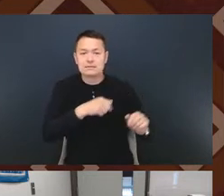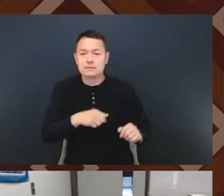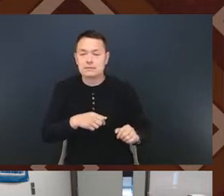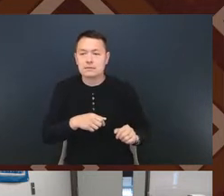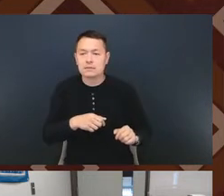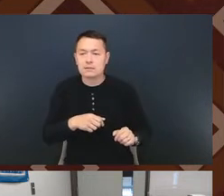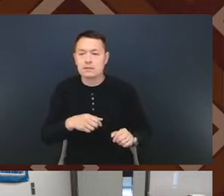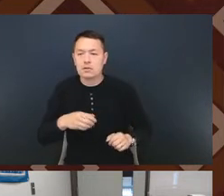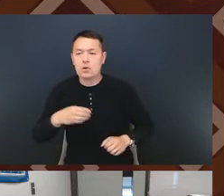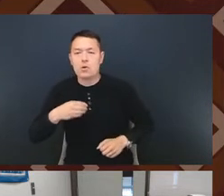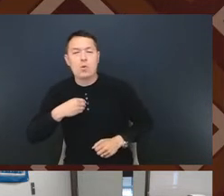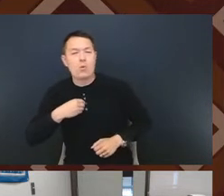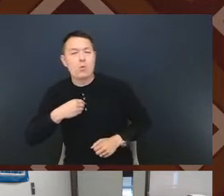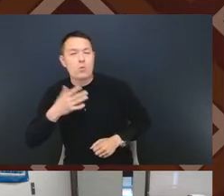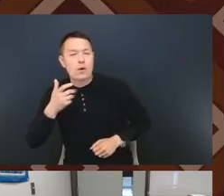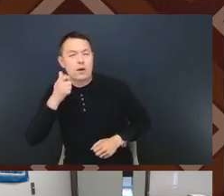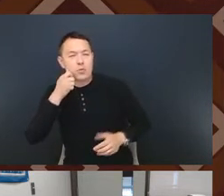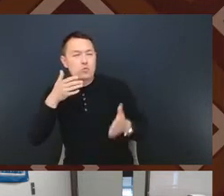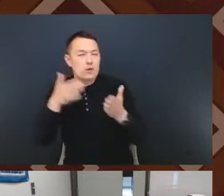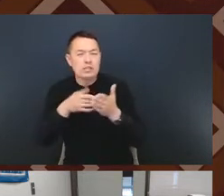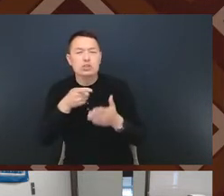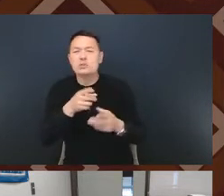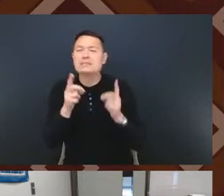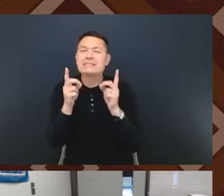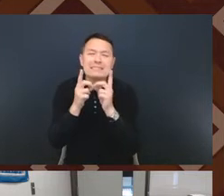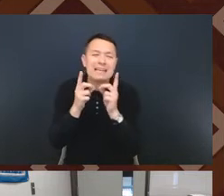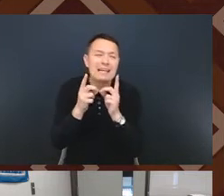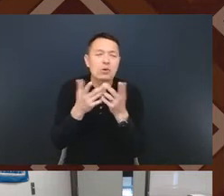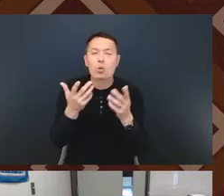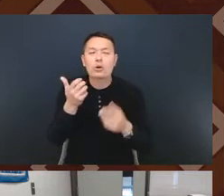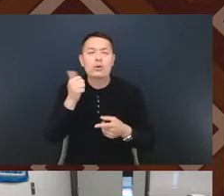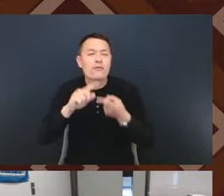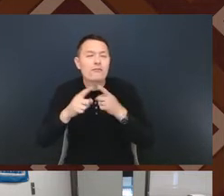That's dating or girlfriend with African-American man.